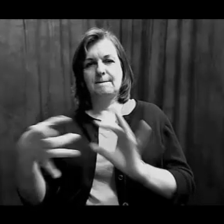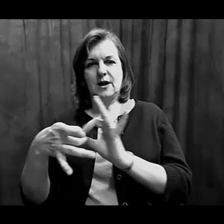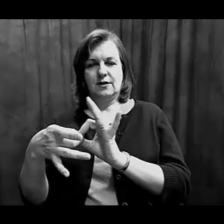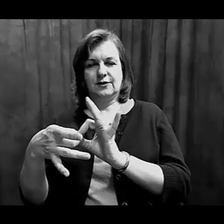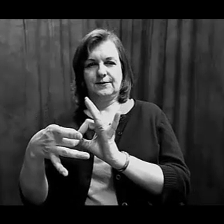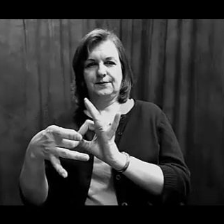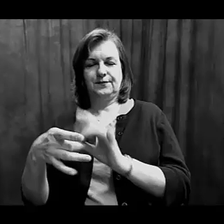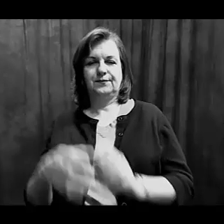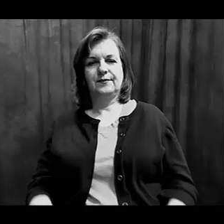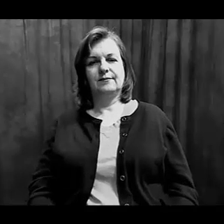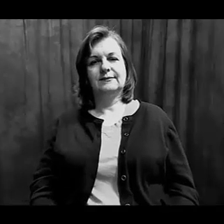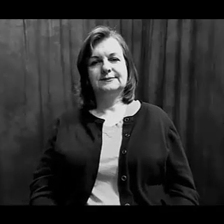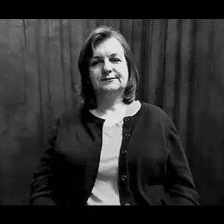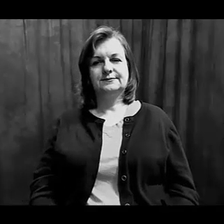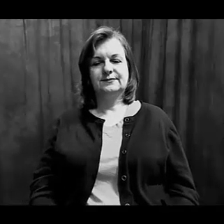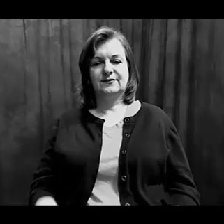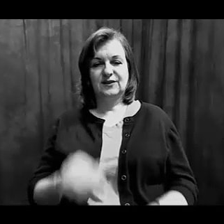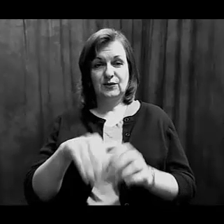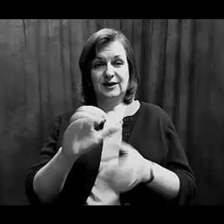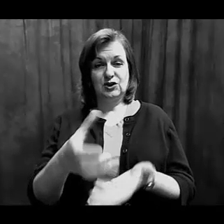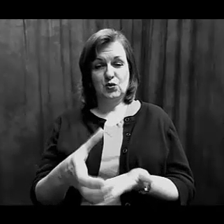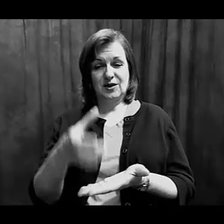is what we call a hydrogen bond